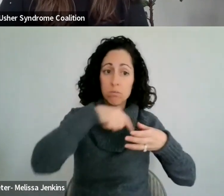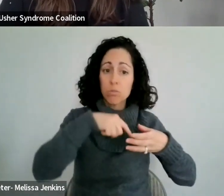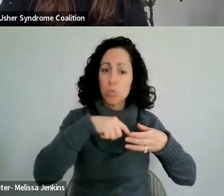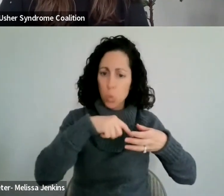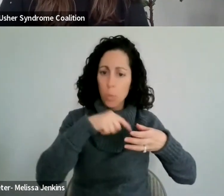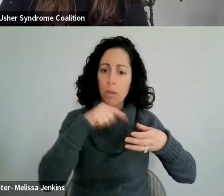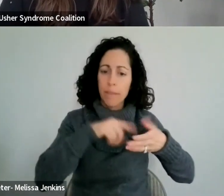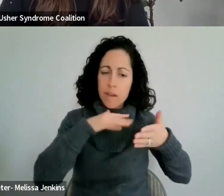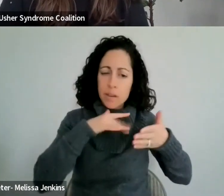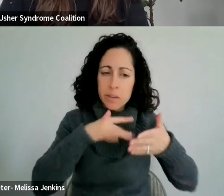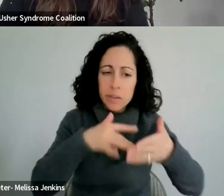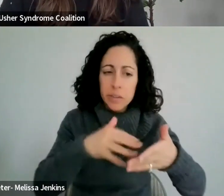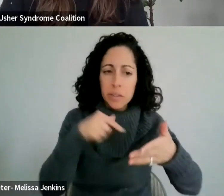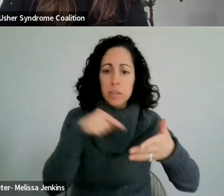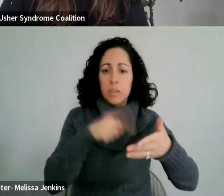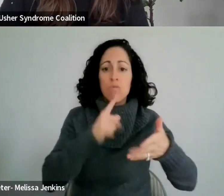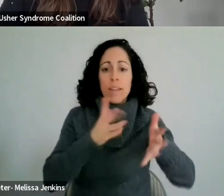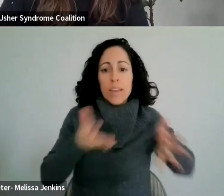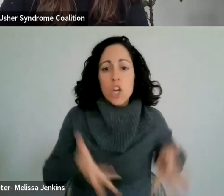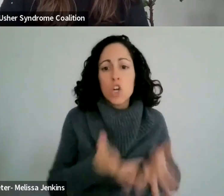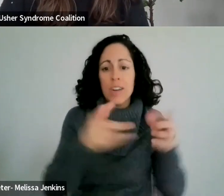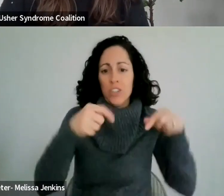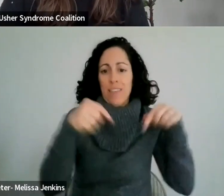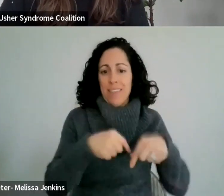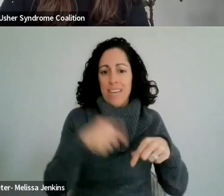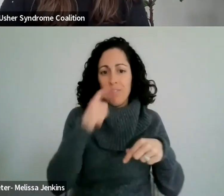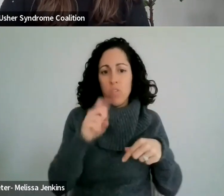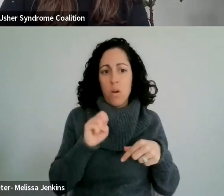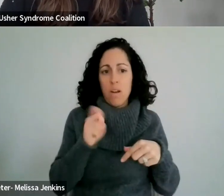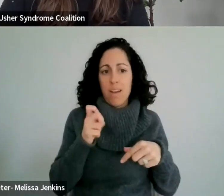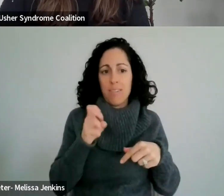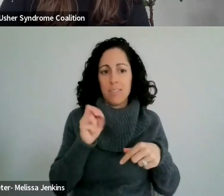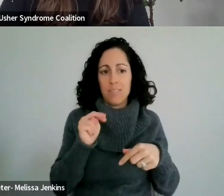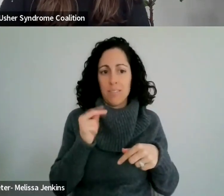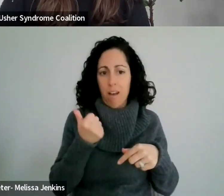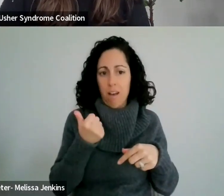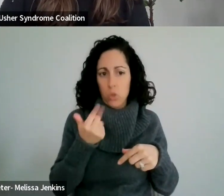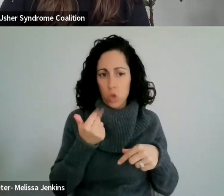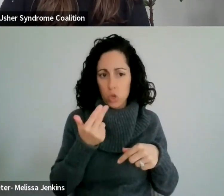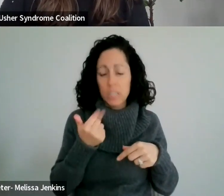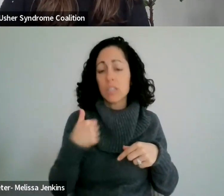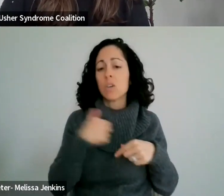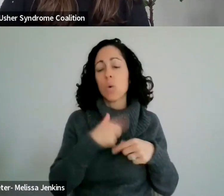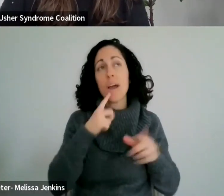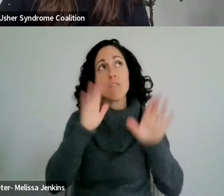it really drove this, and we have a wonderful webinar that I would recommend anyone to go and watch